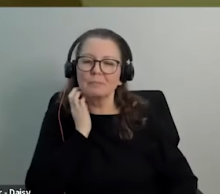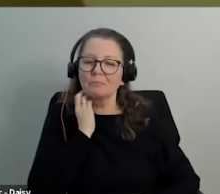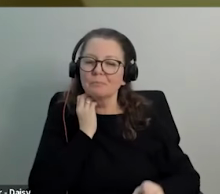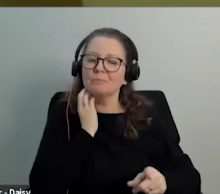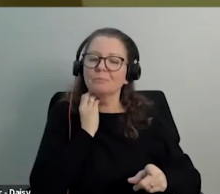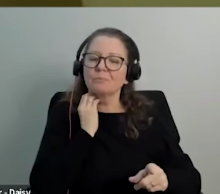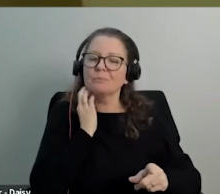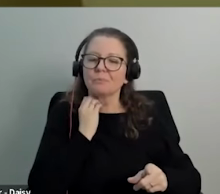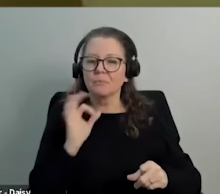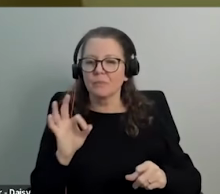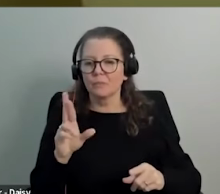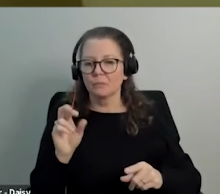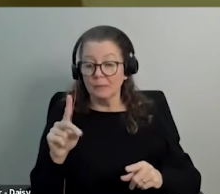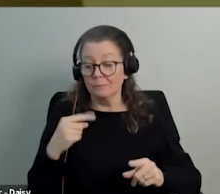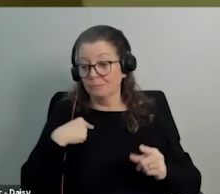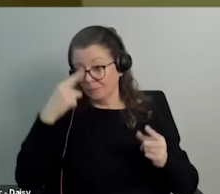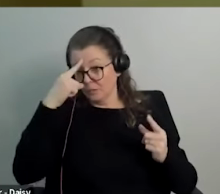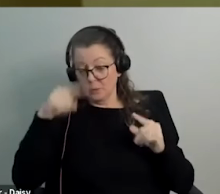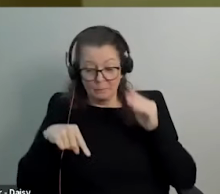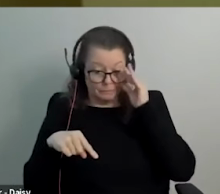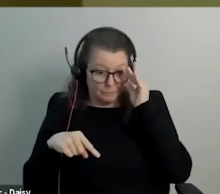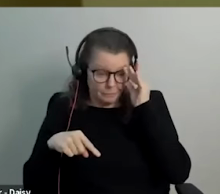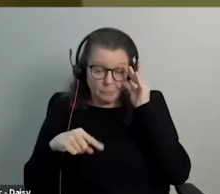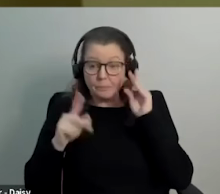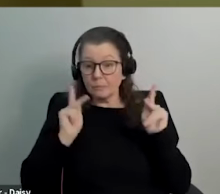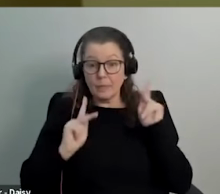I think it's great for people to do that certifications.